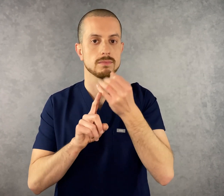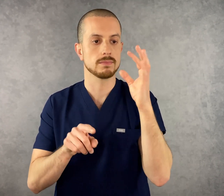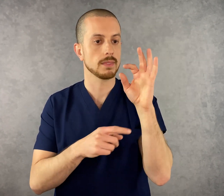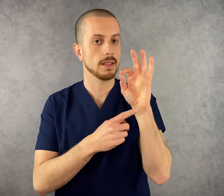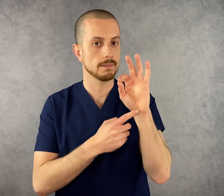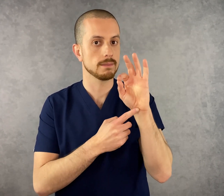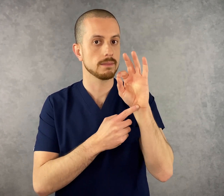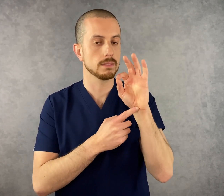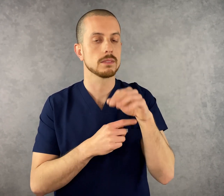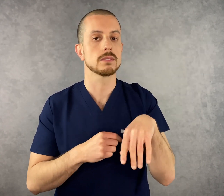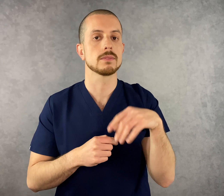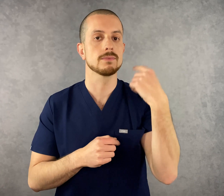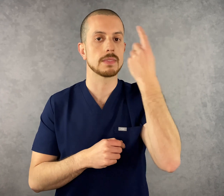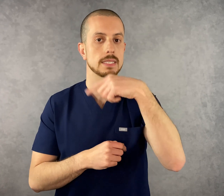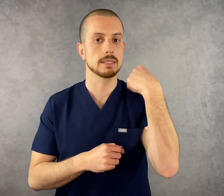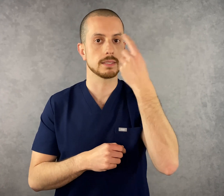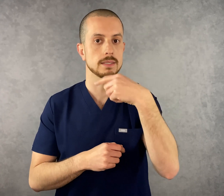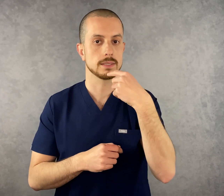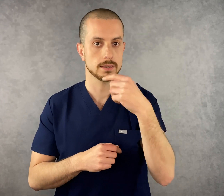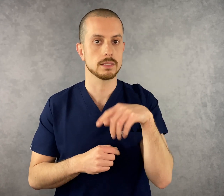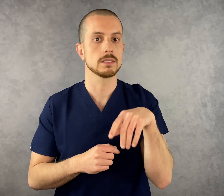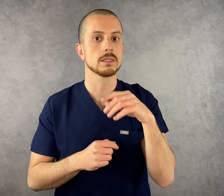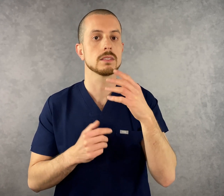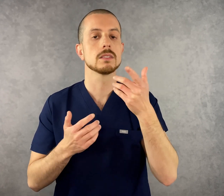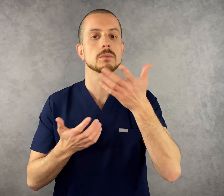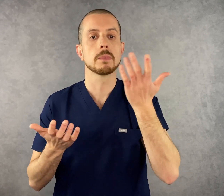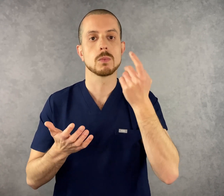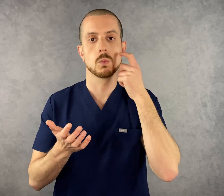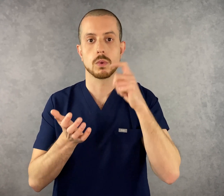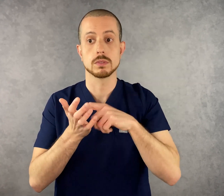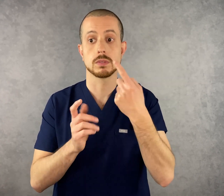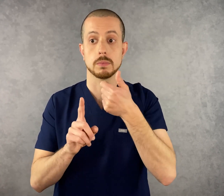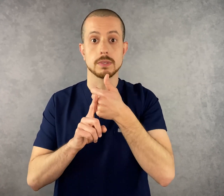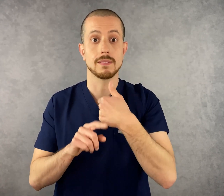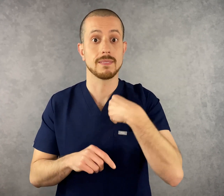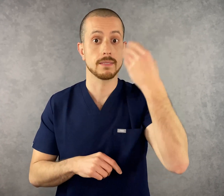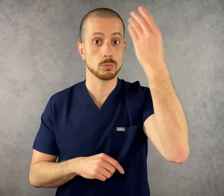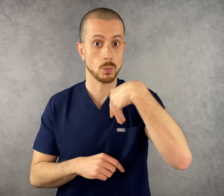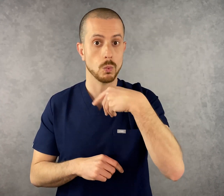F stands for "Face." You may notice that when someone is experiencing